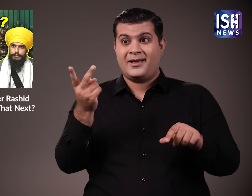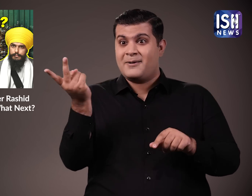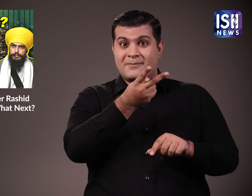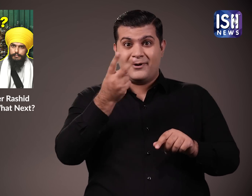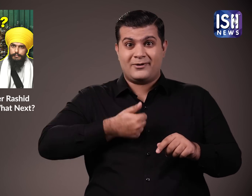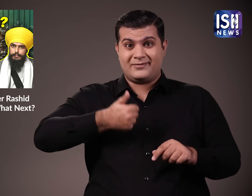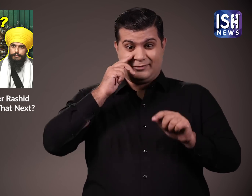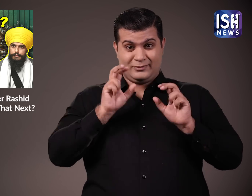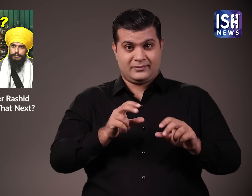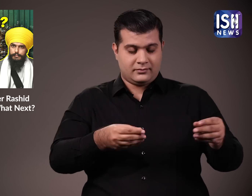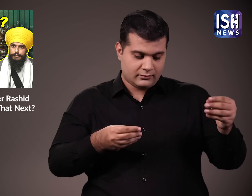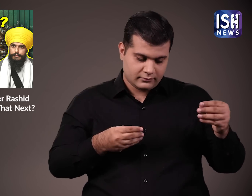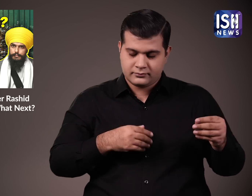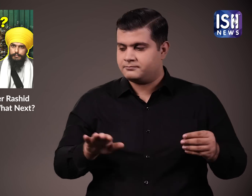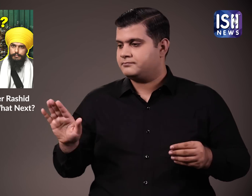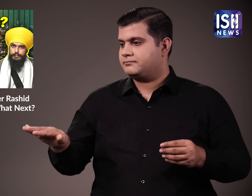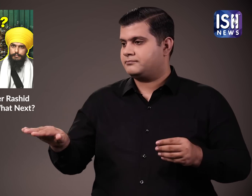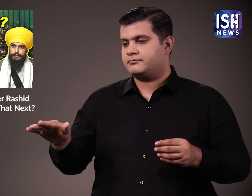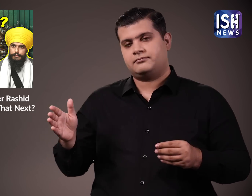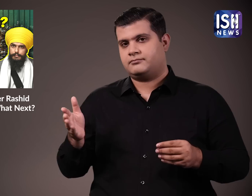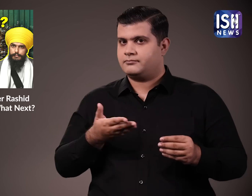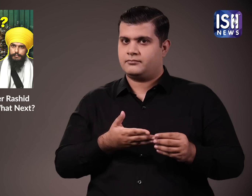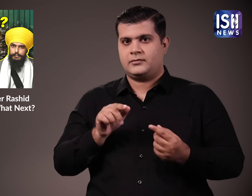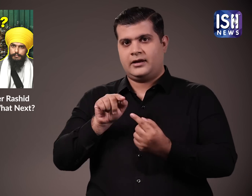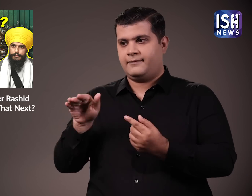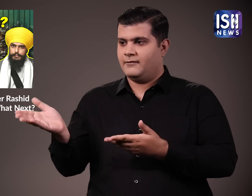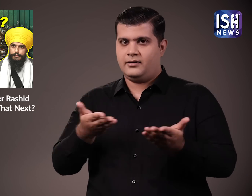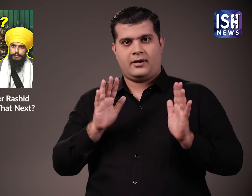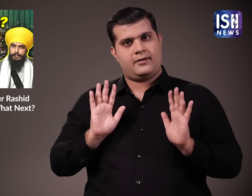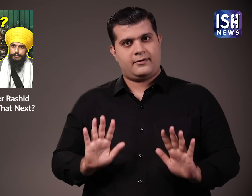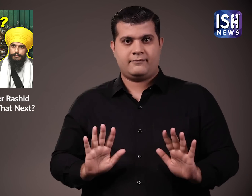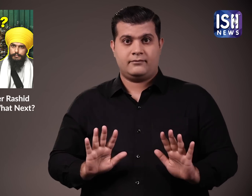Both the jail superintendent will them them about the invitation.